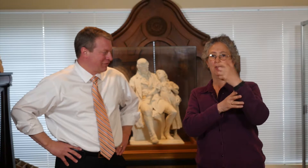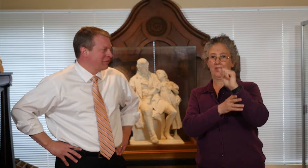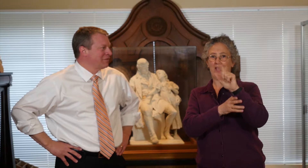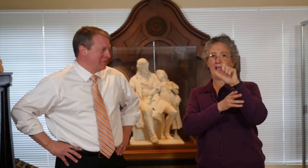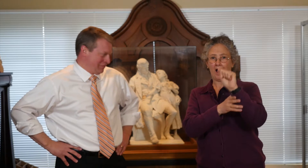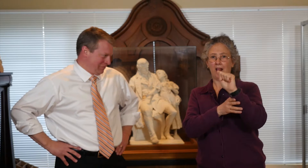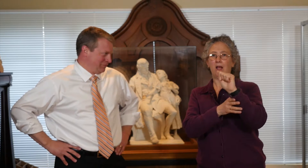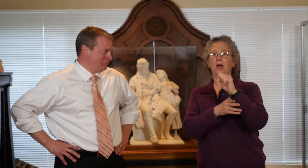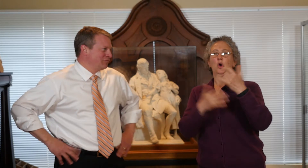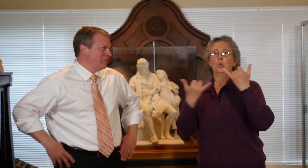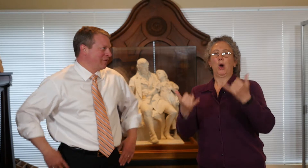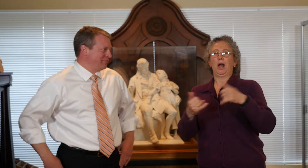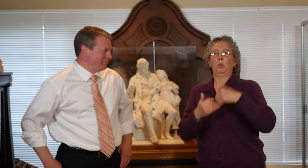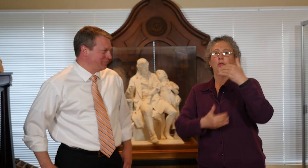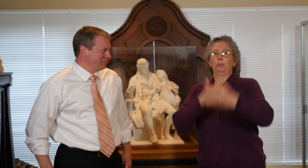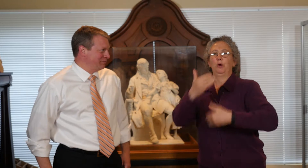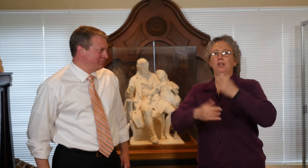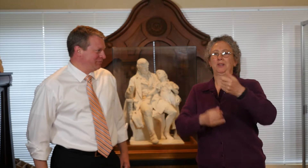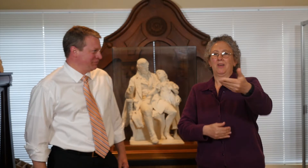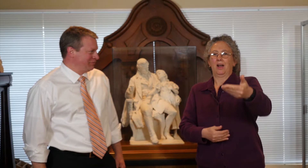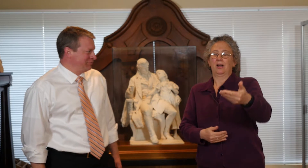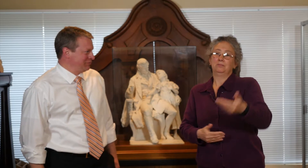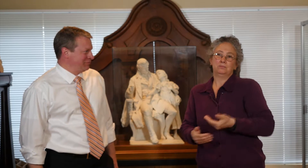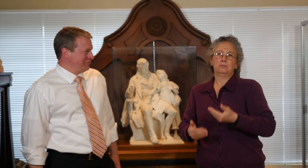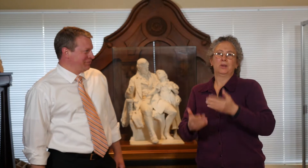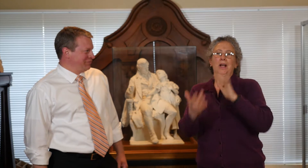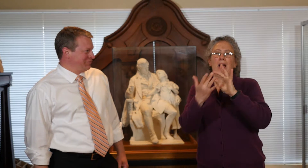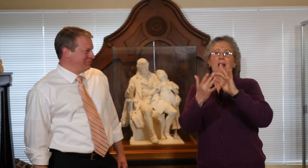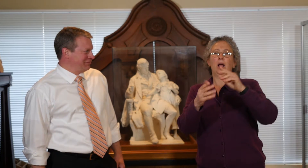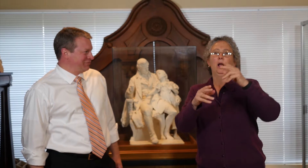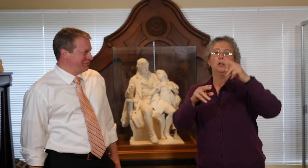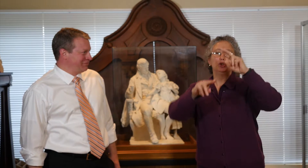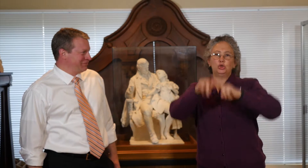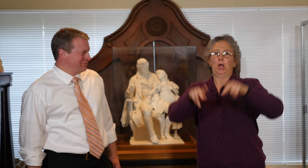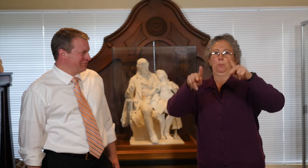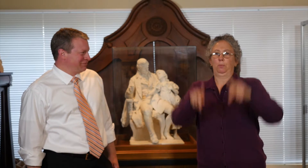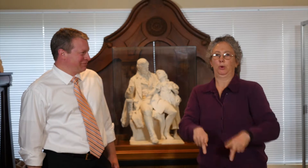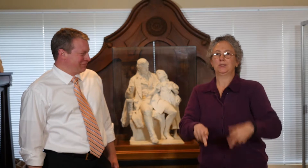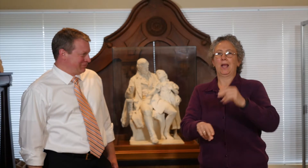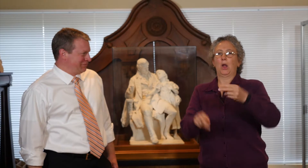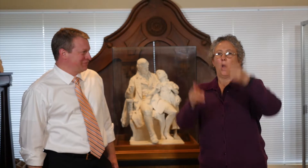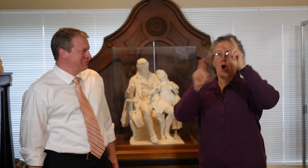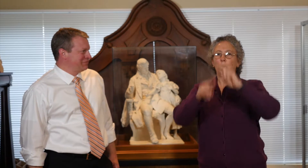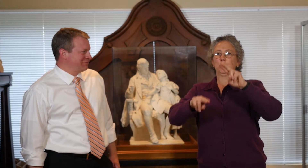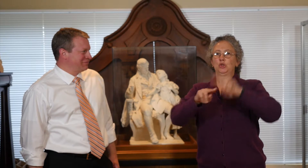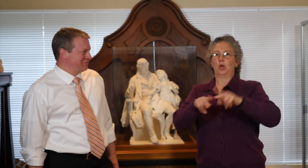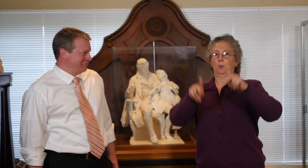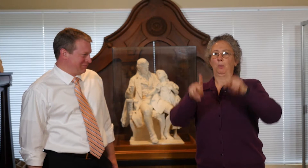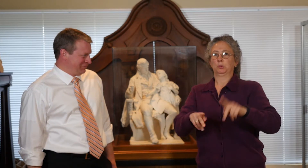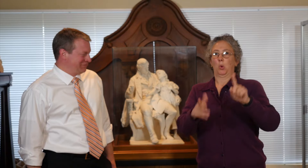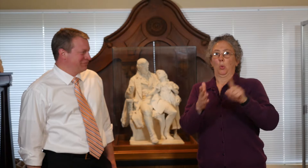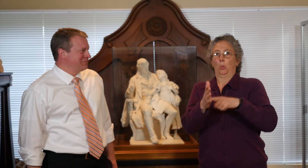about the April 21st 2017 Gala. We are in the process of selecting a chair person and